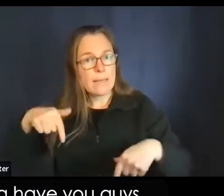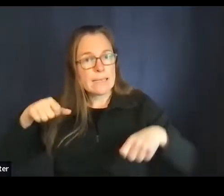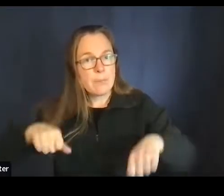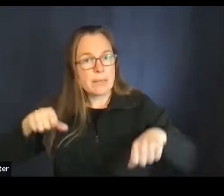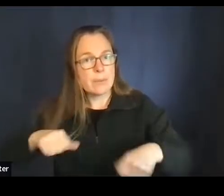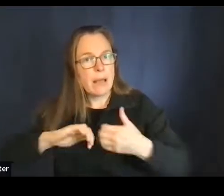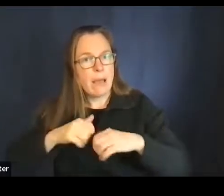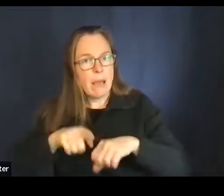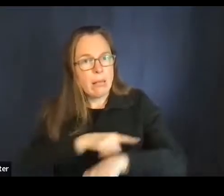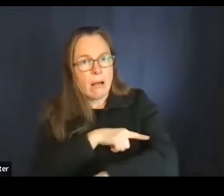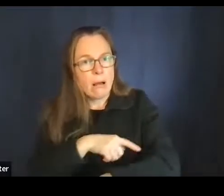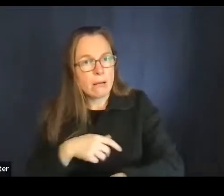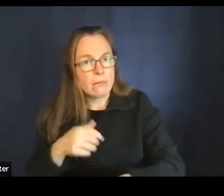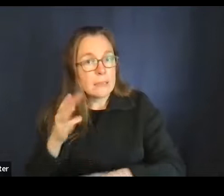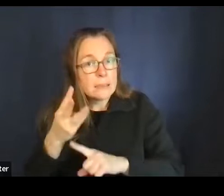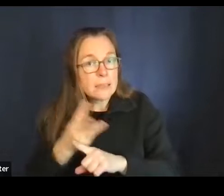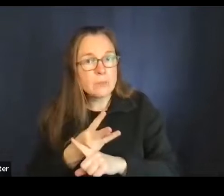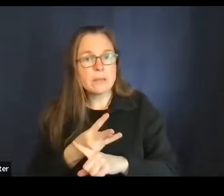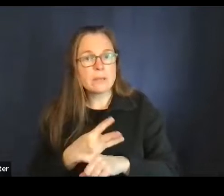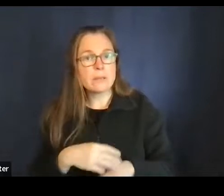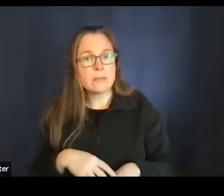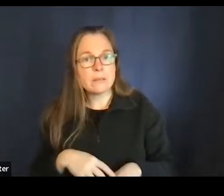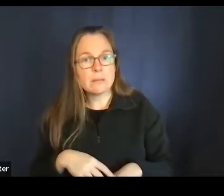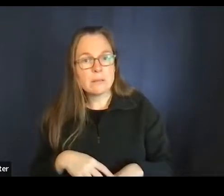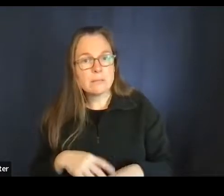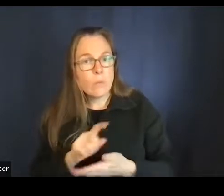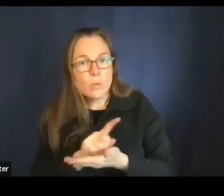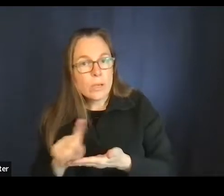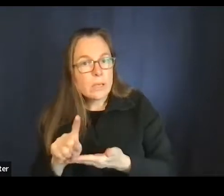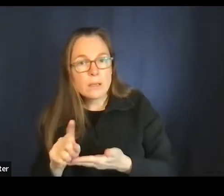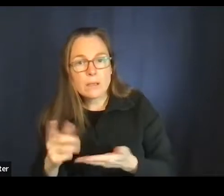Has it been six months? Has it been really the past week that you guys focused on next steps?